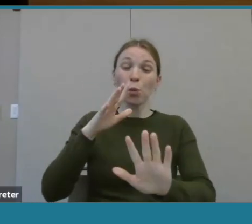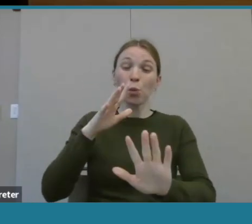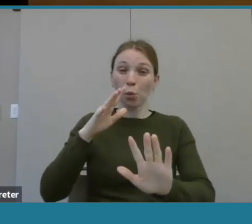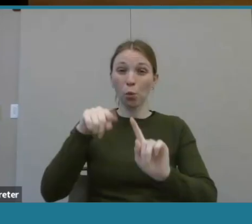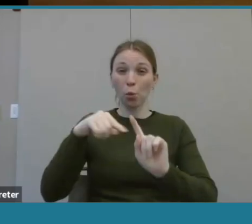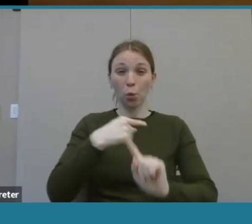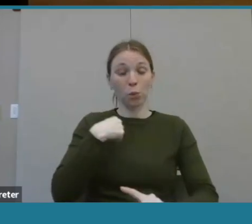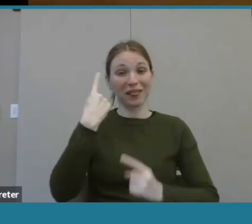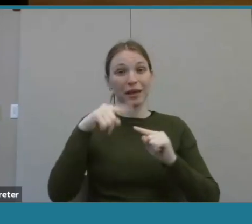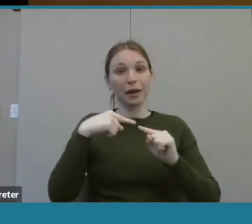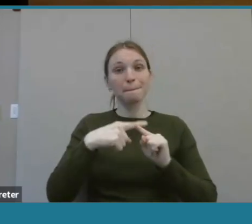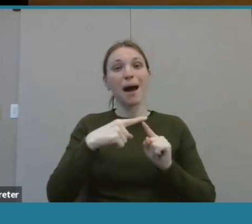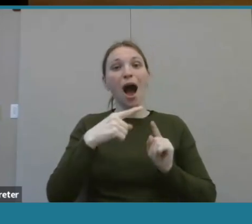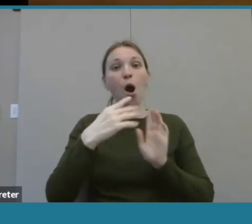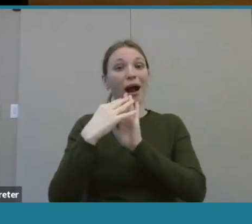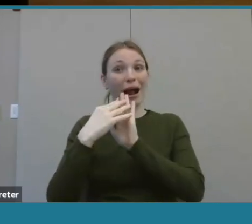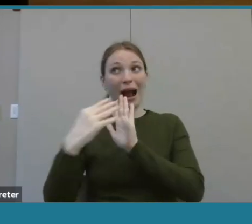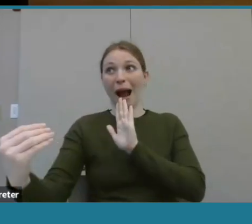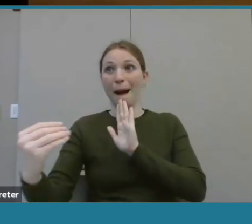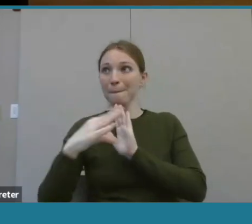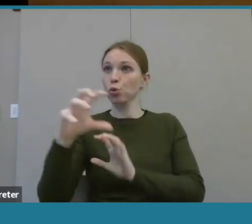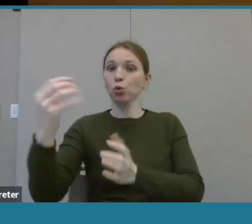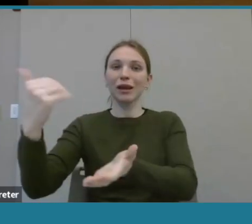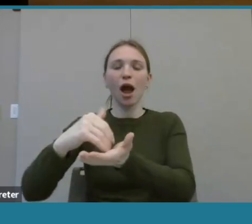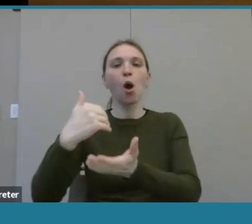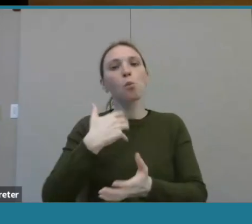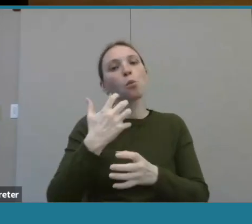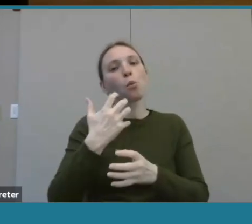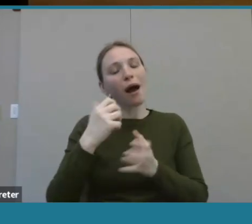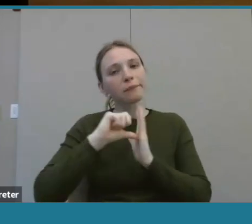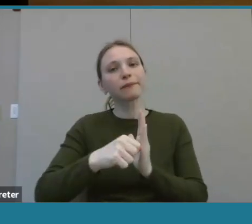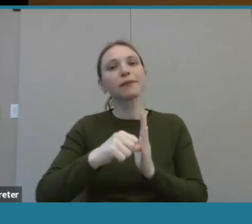account for is making sure that there was room in the timeline for everybody to